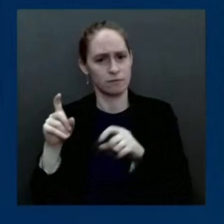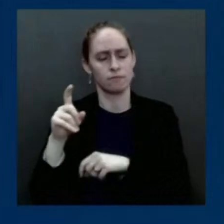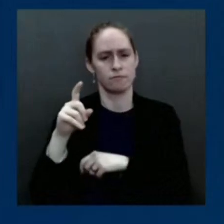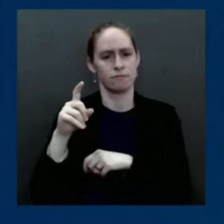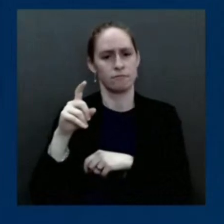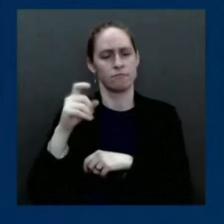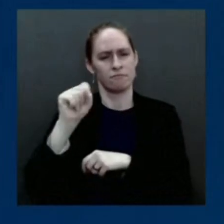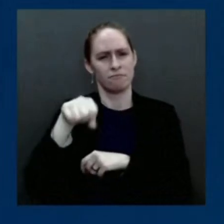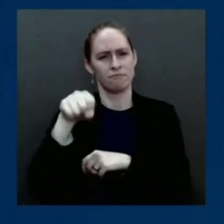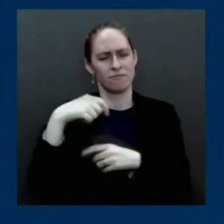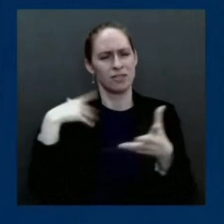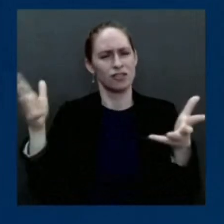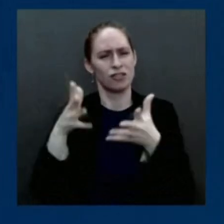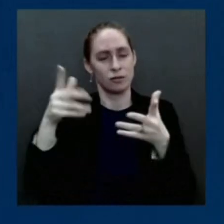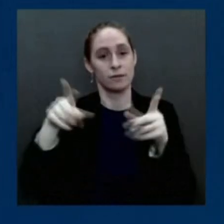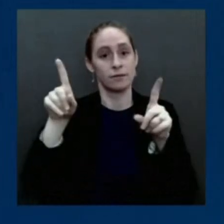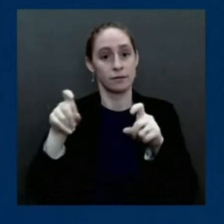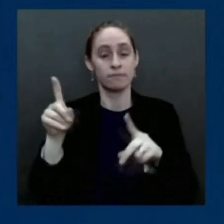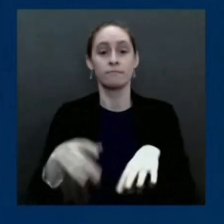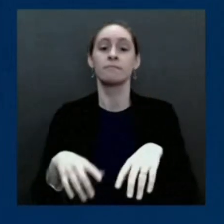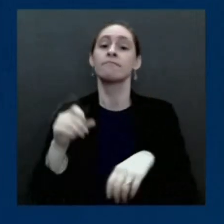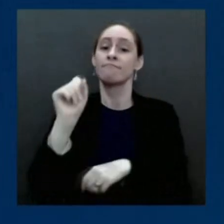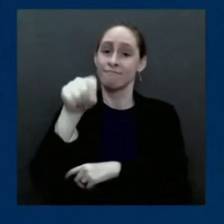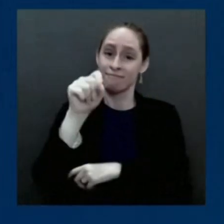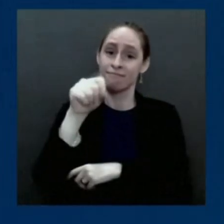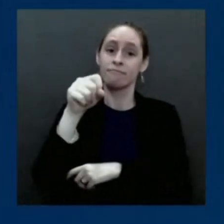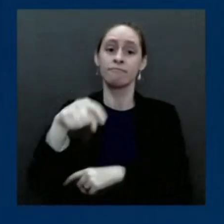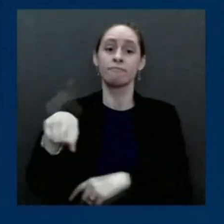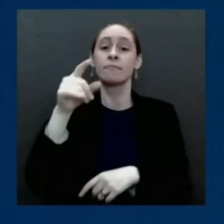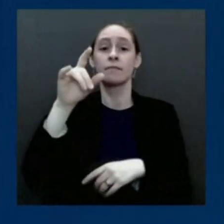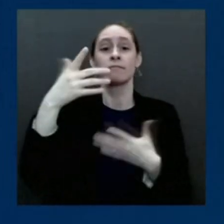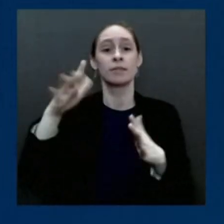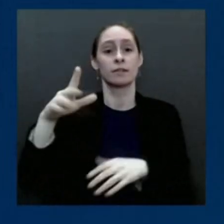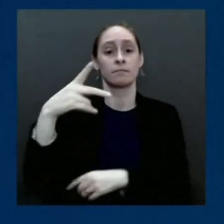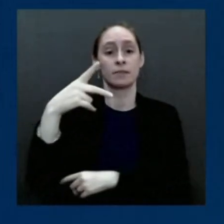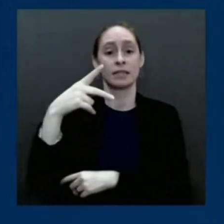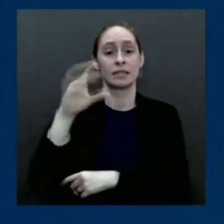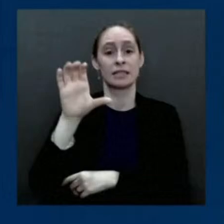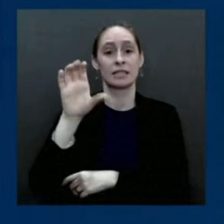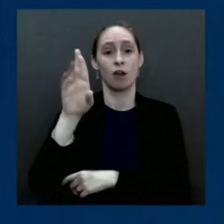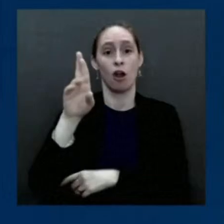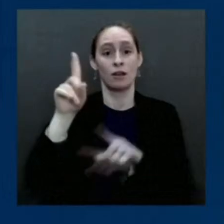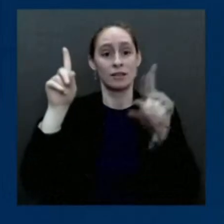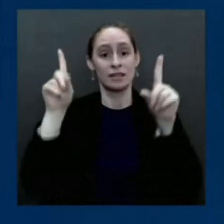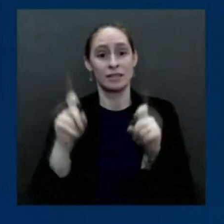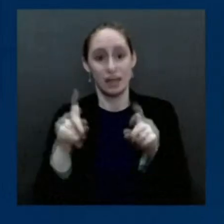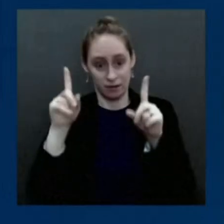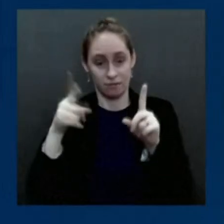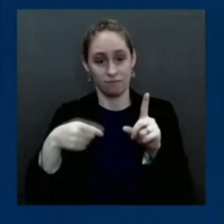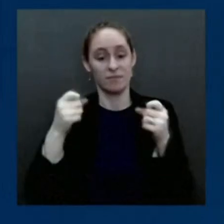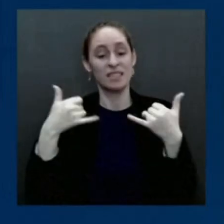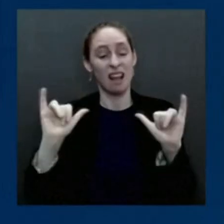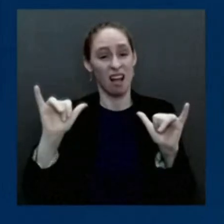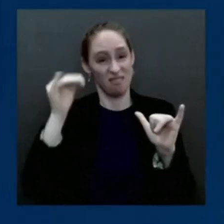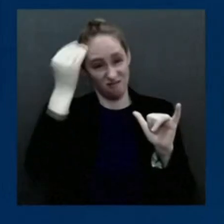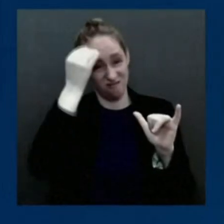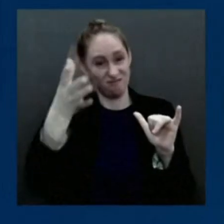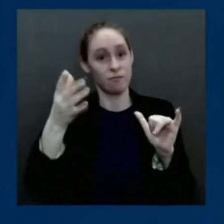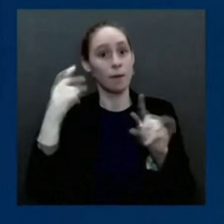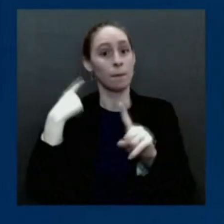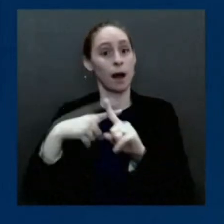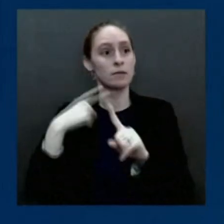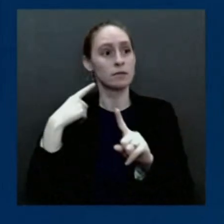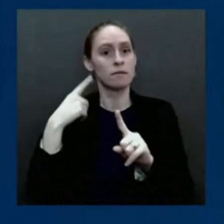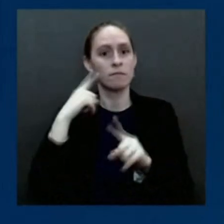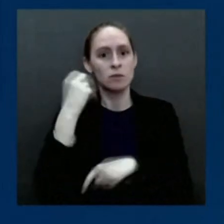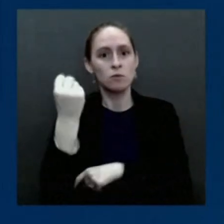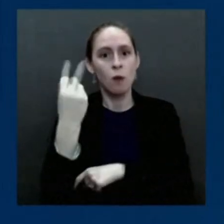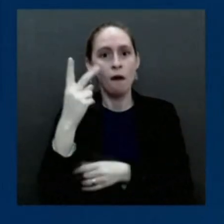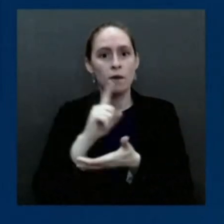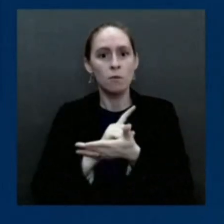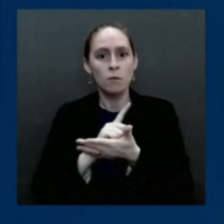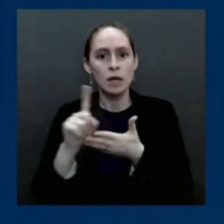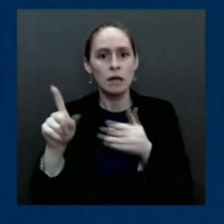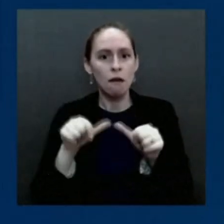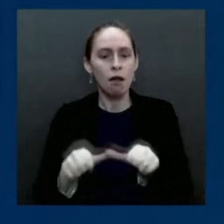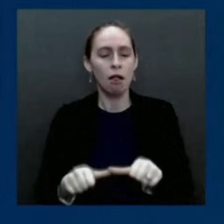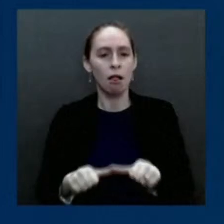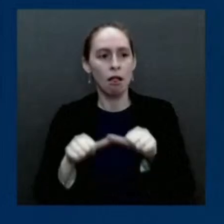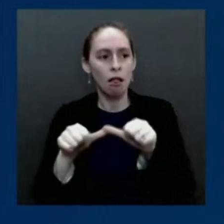WE KNOW THAT PCR TESTING WOULD